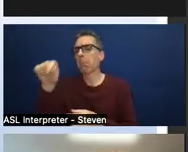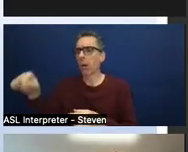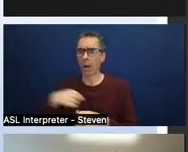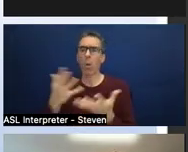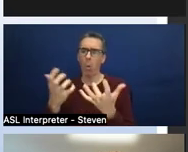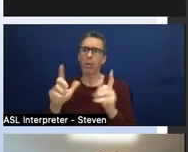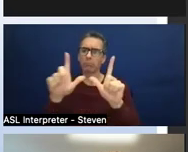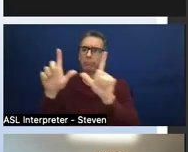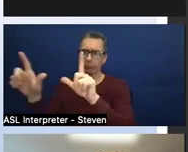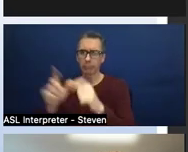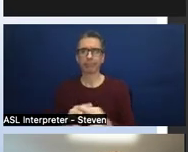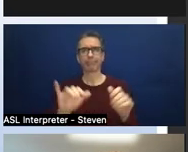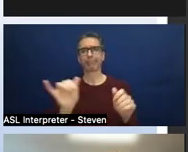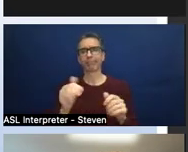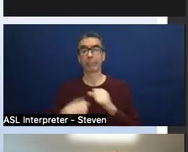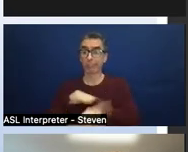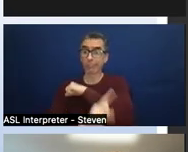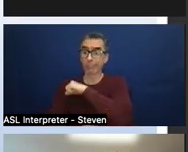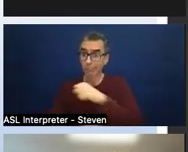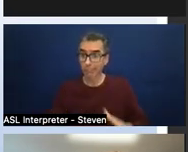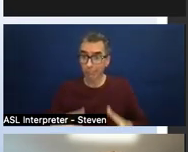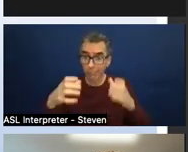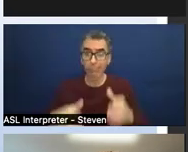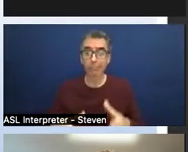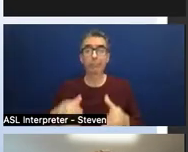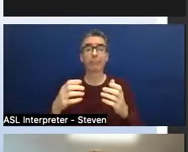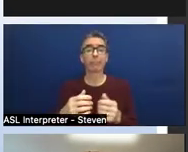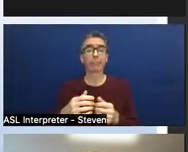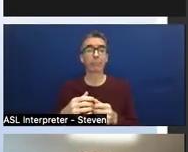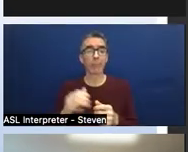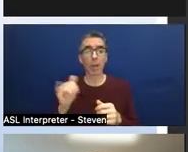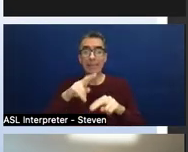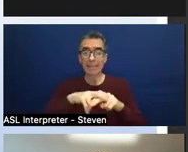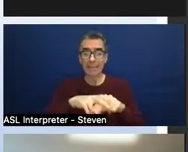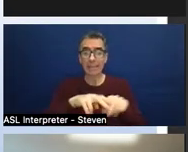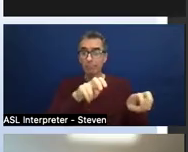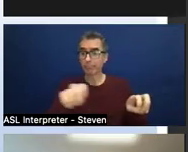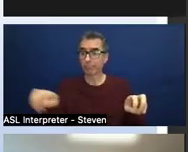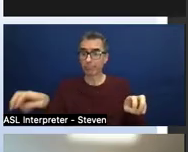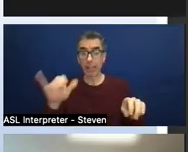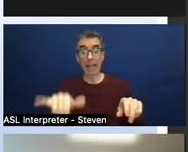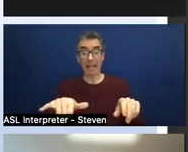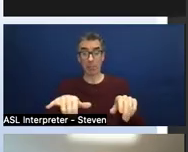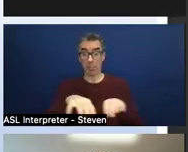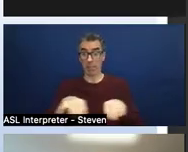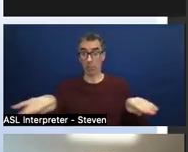As well as trash cans and seating throughout the platform. The overall platform will be 60 feet long,